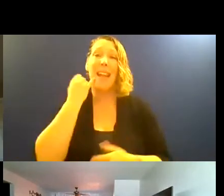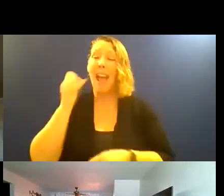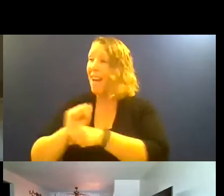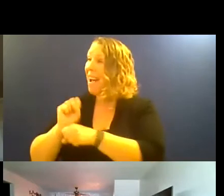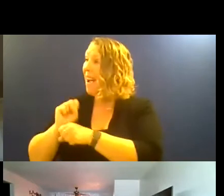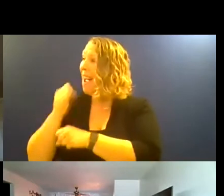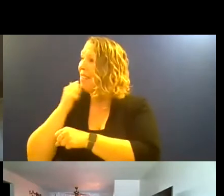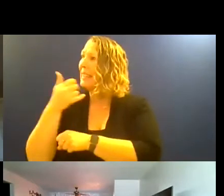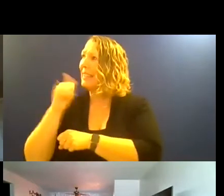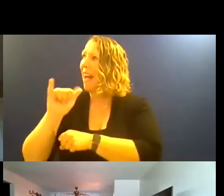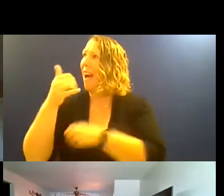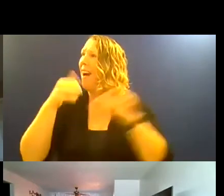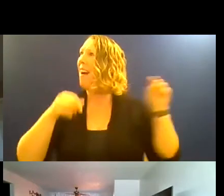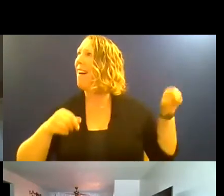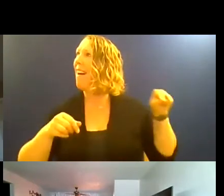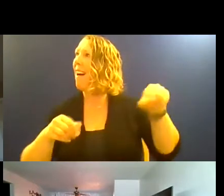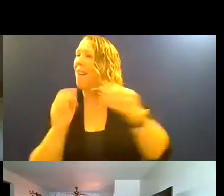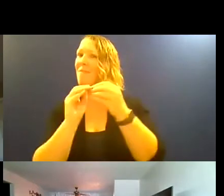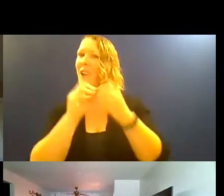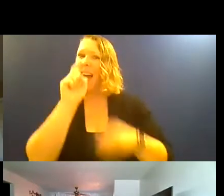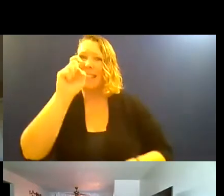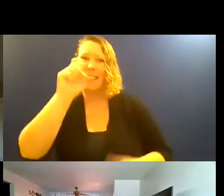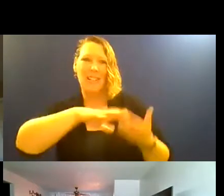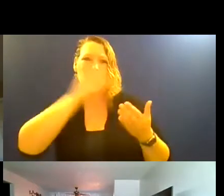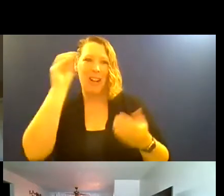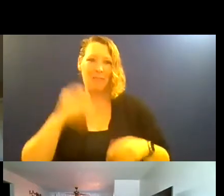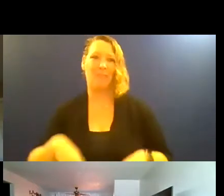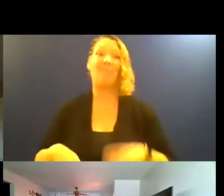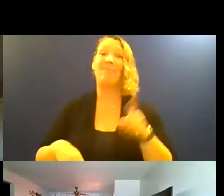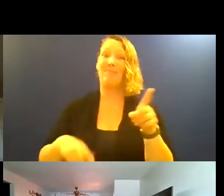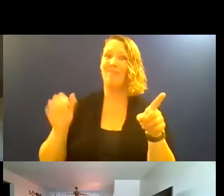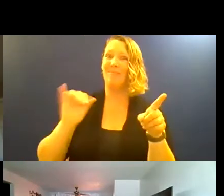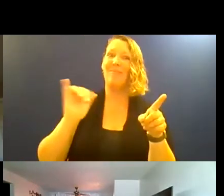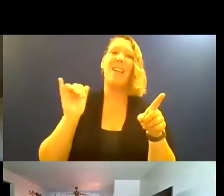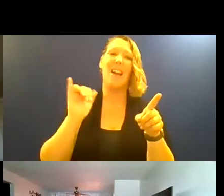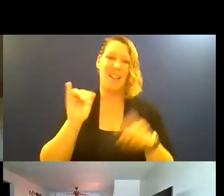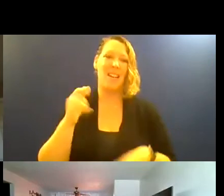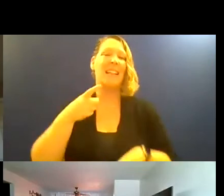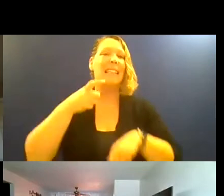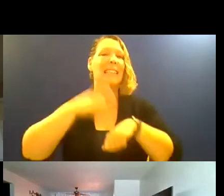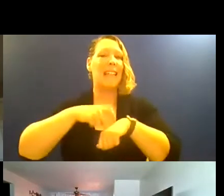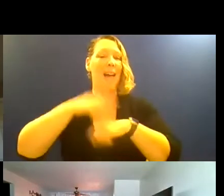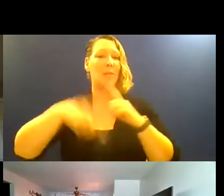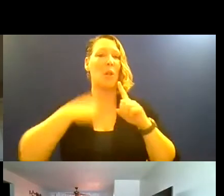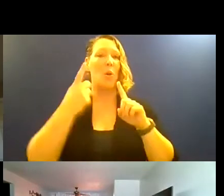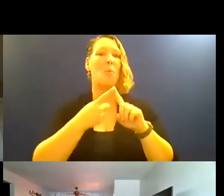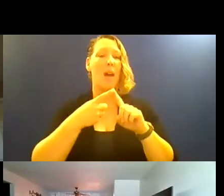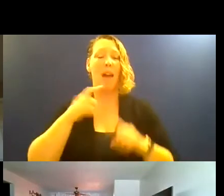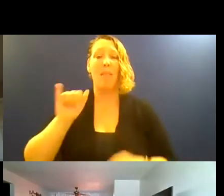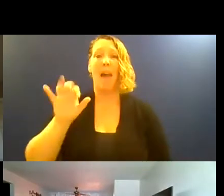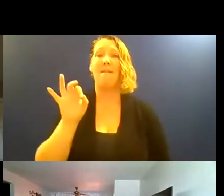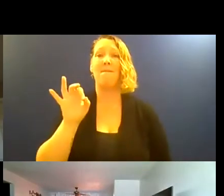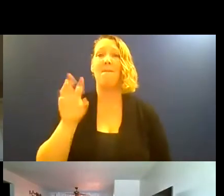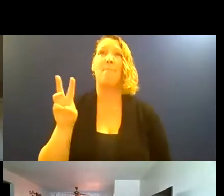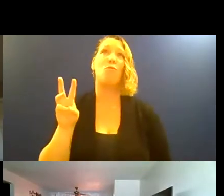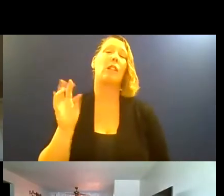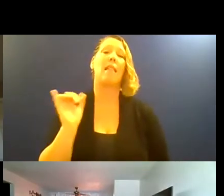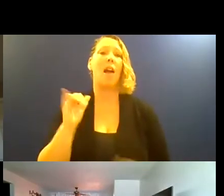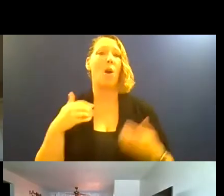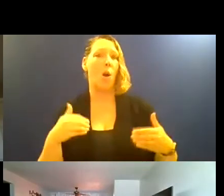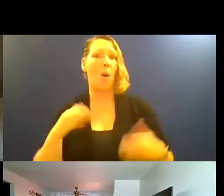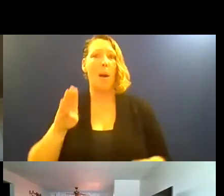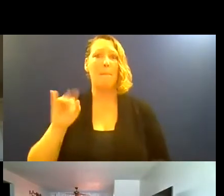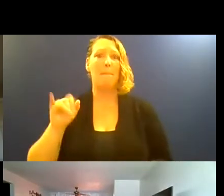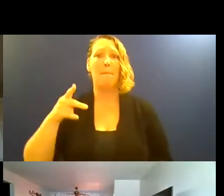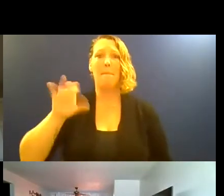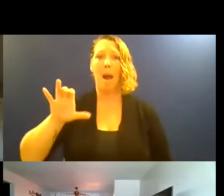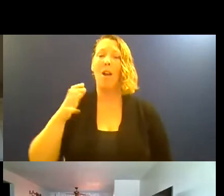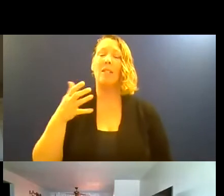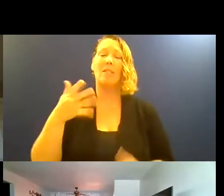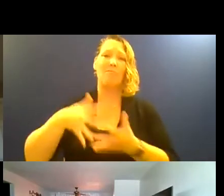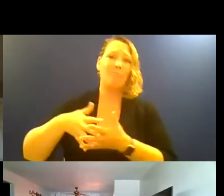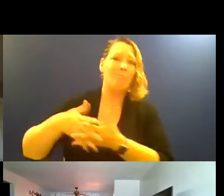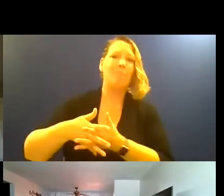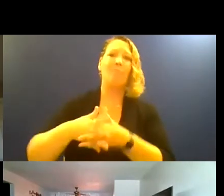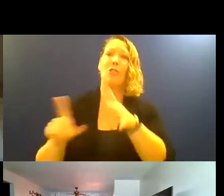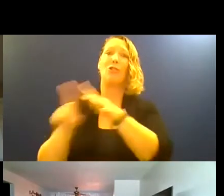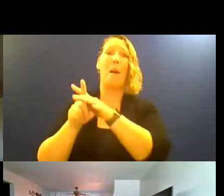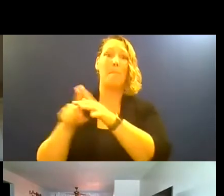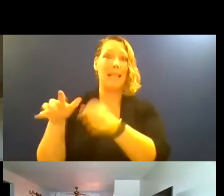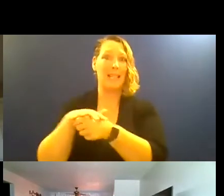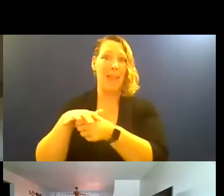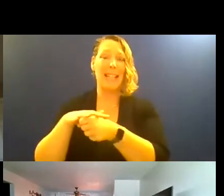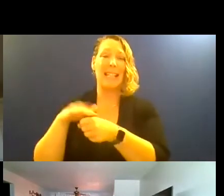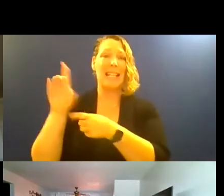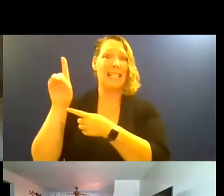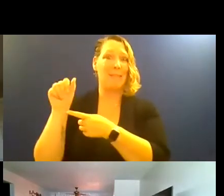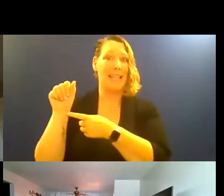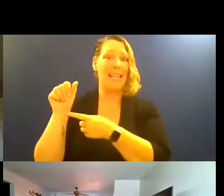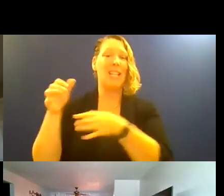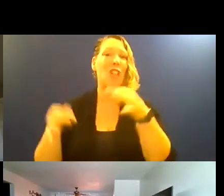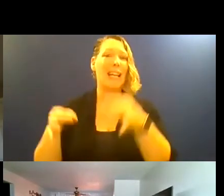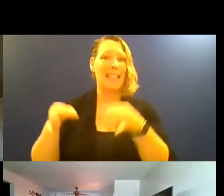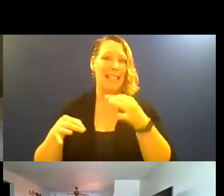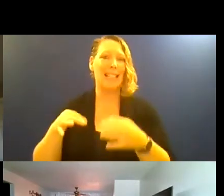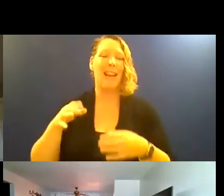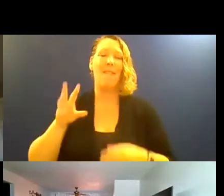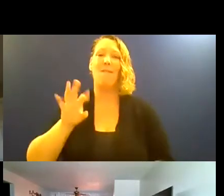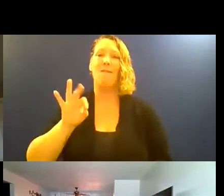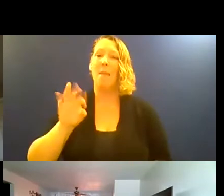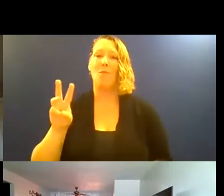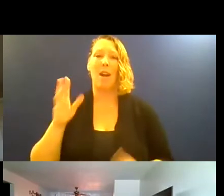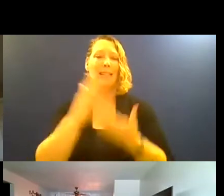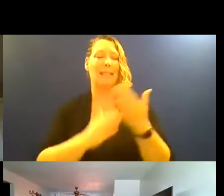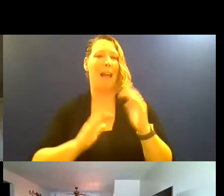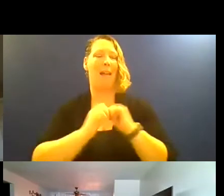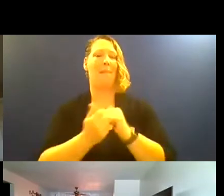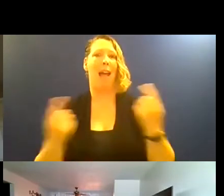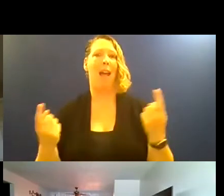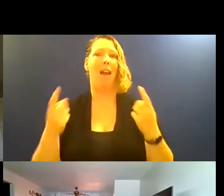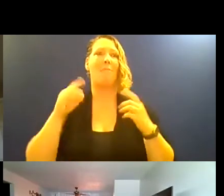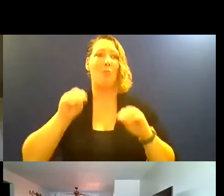Alyshia: Yeah and you know, Dr TerMeer's example too is making me think of times when these frameworks, right, of like, oh, like BIPOC grassroots way of showing up in spaces and this Disability Justice framework, like, somehow folks put those two things in tension when